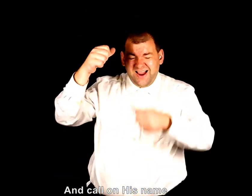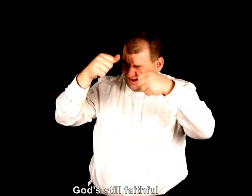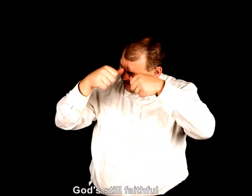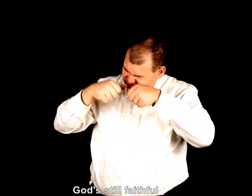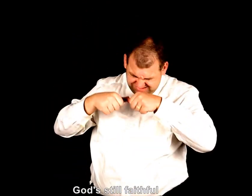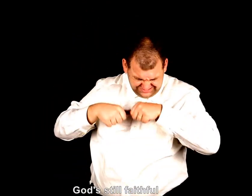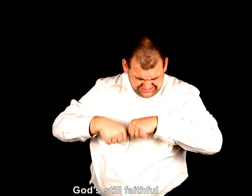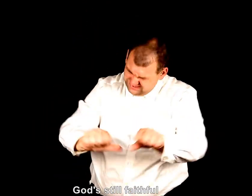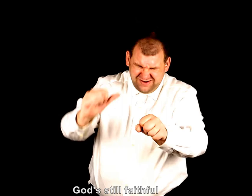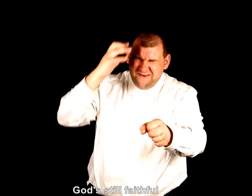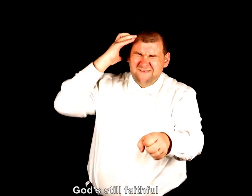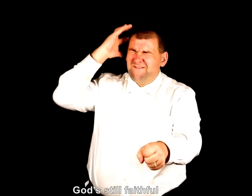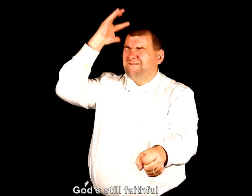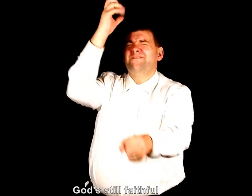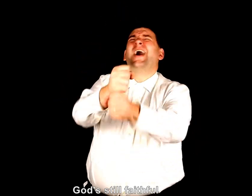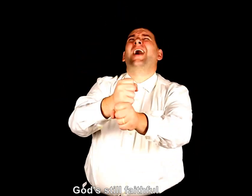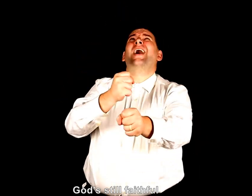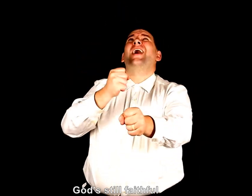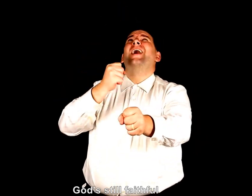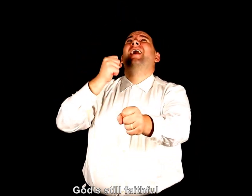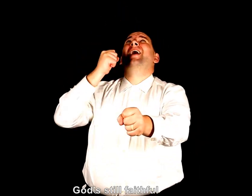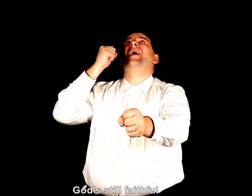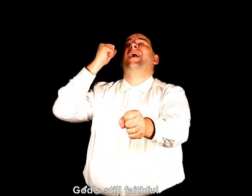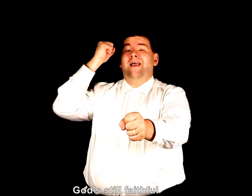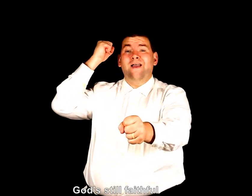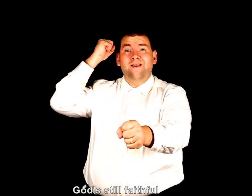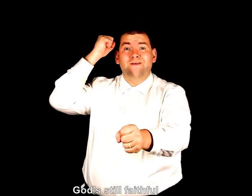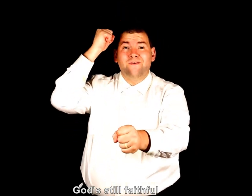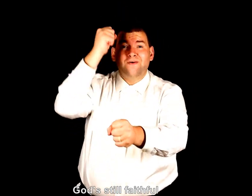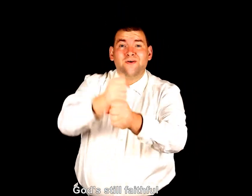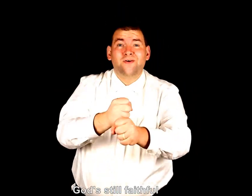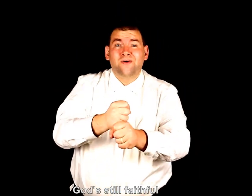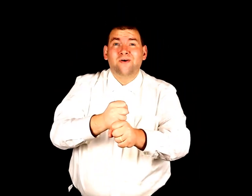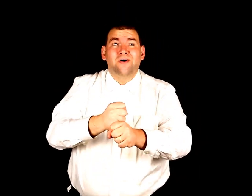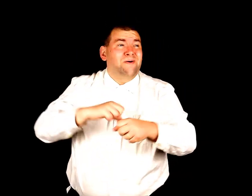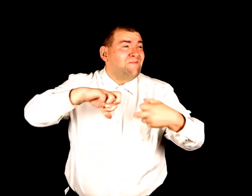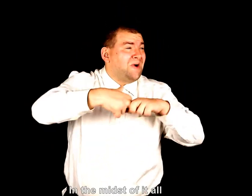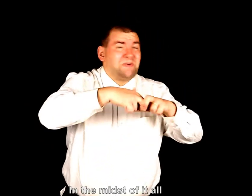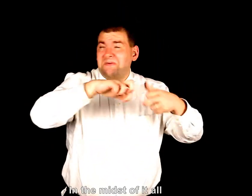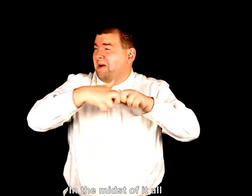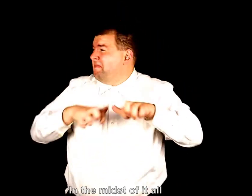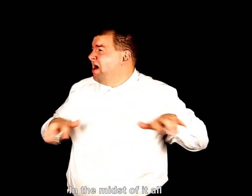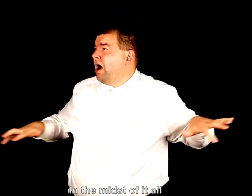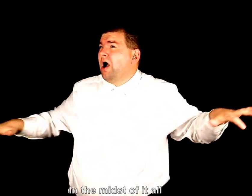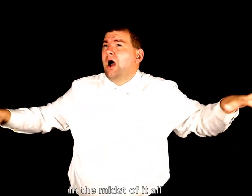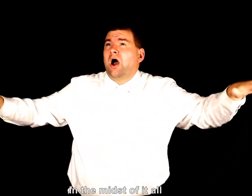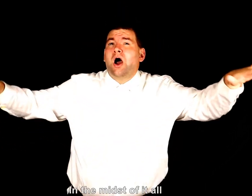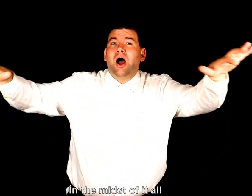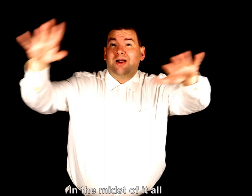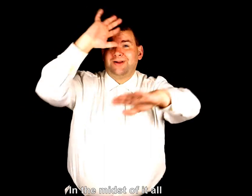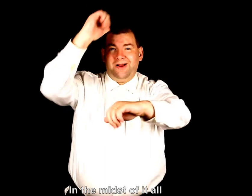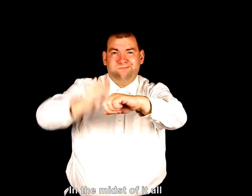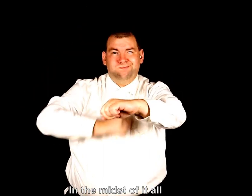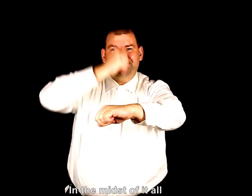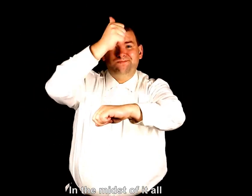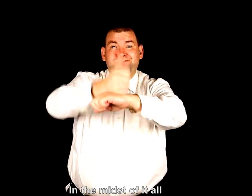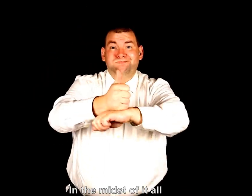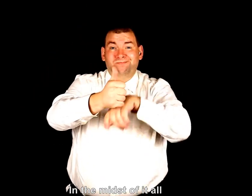God's still faithful In the midst of it all